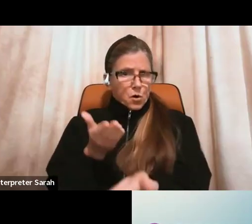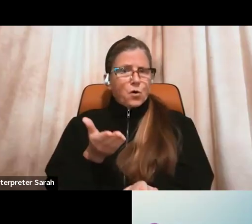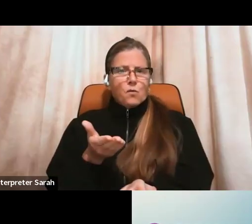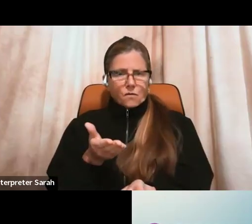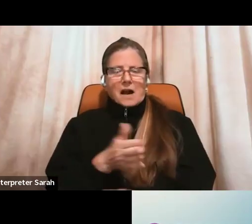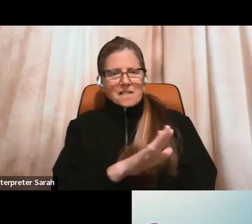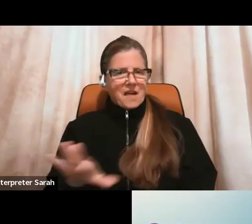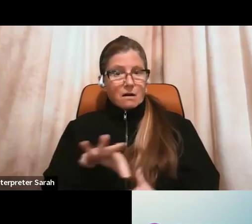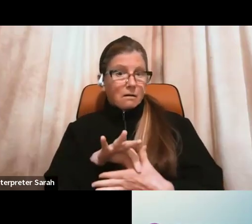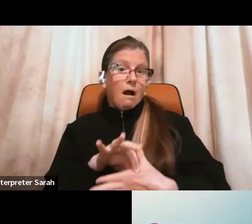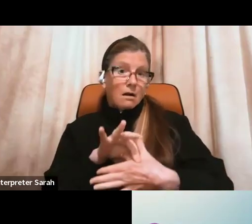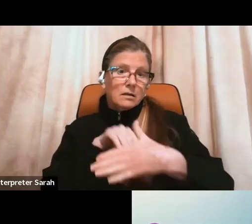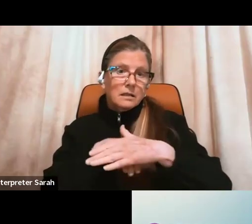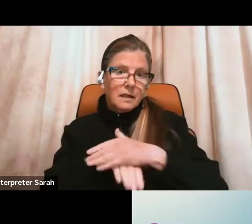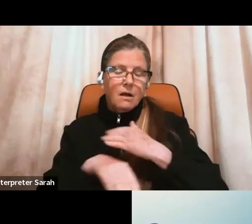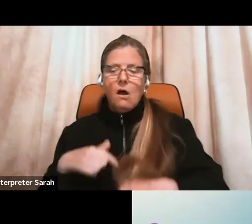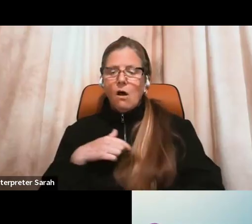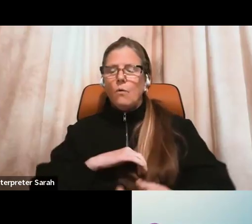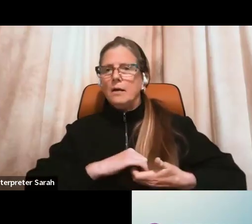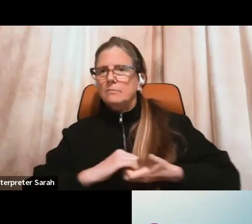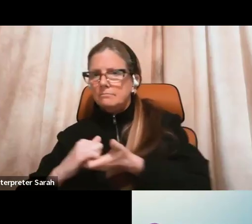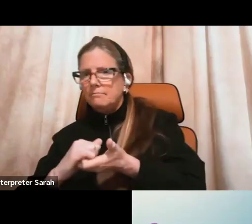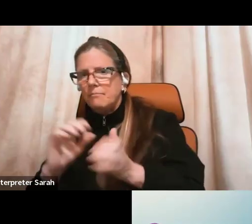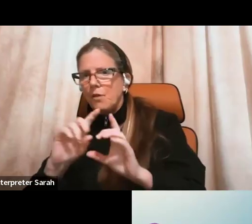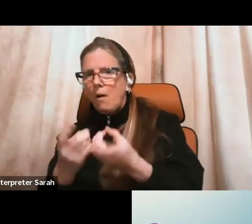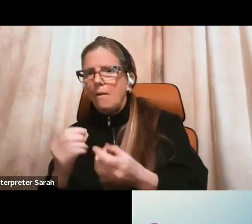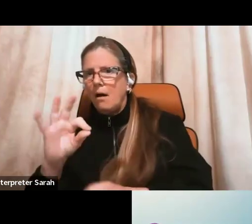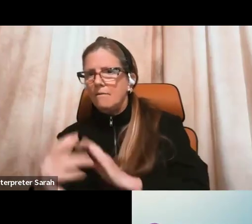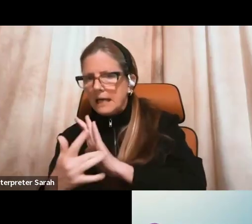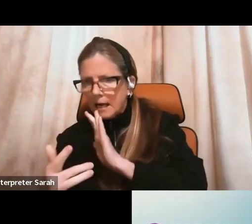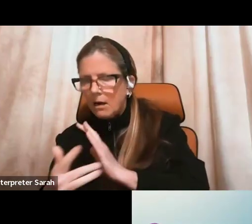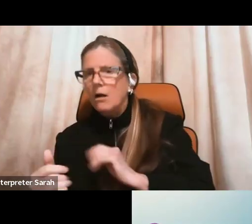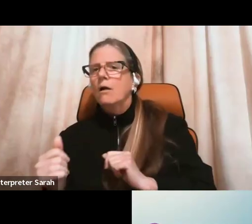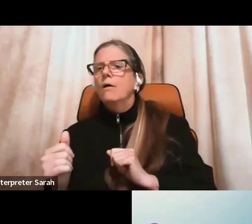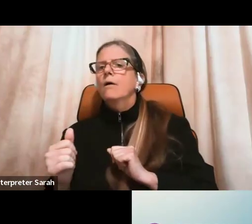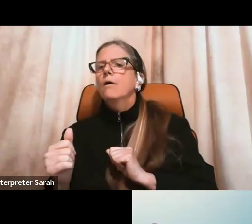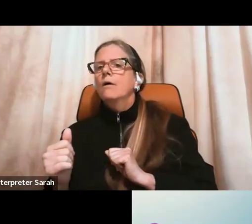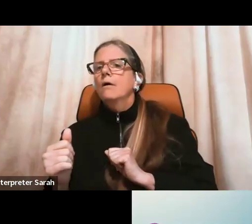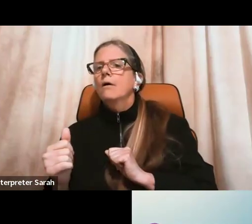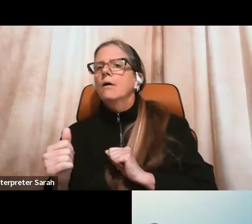We partnered with the Department of Technology to help to, you know, to make sure that that's